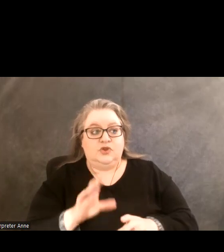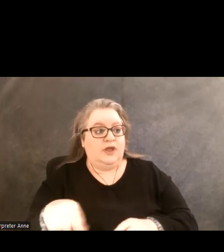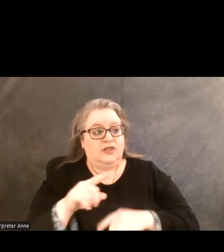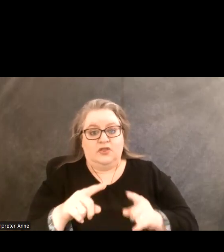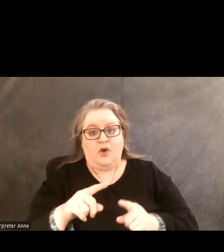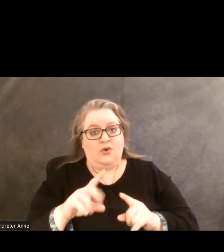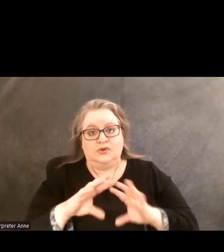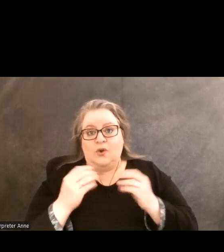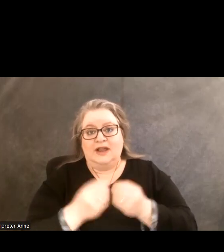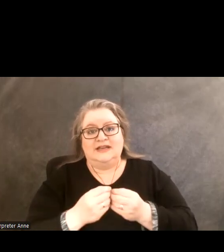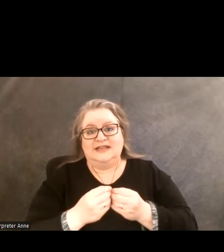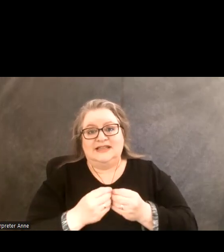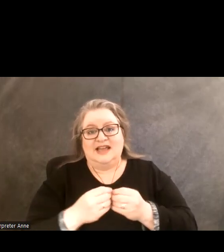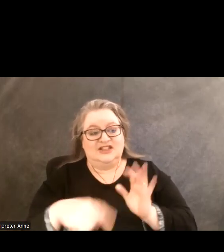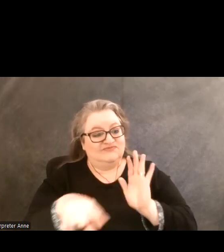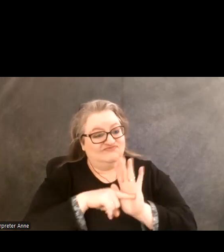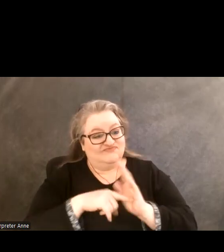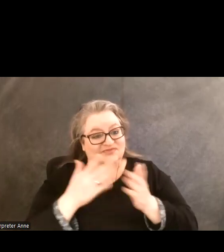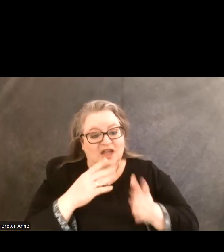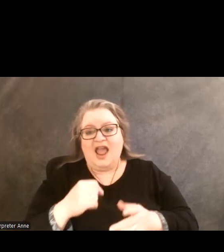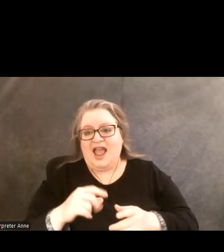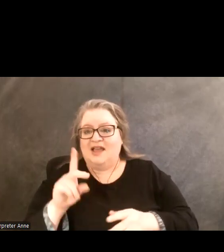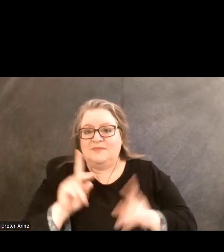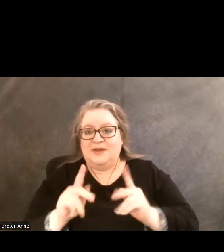disservice and also doing disabled people a disservice,